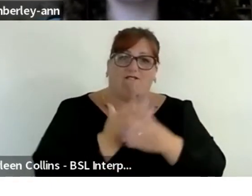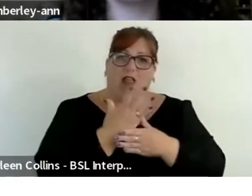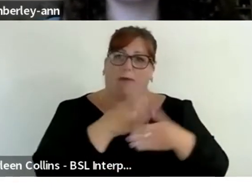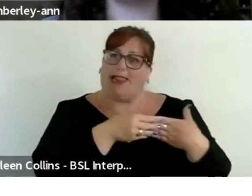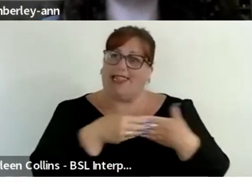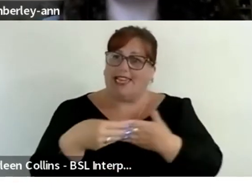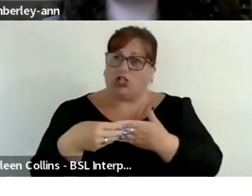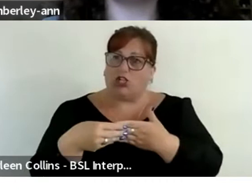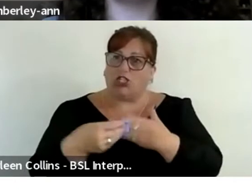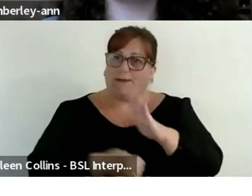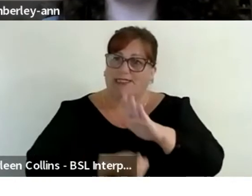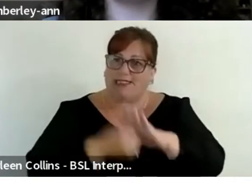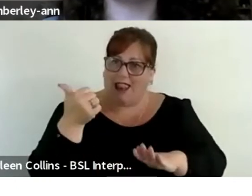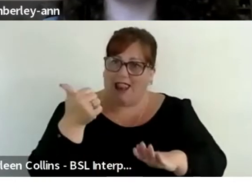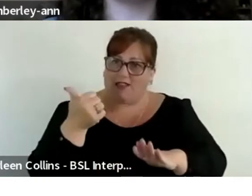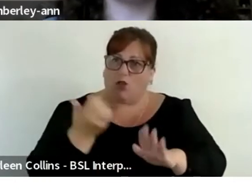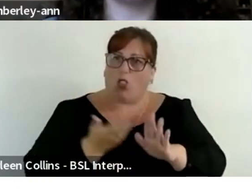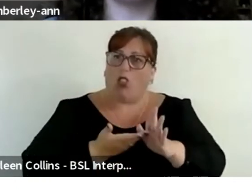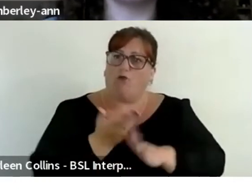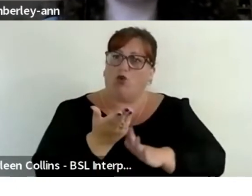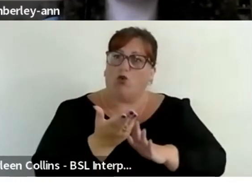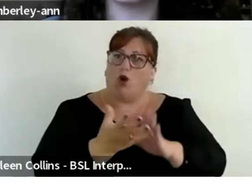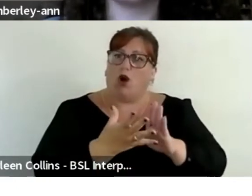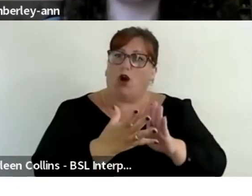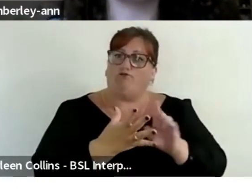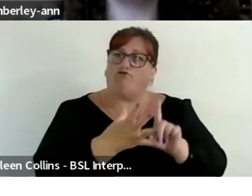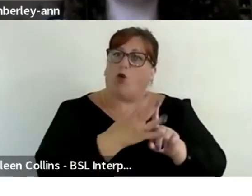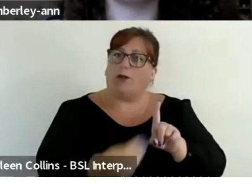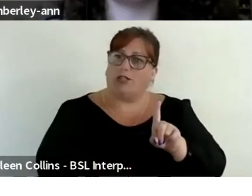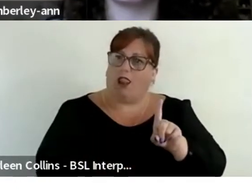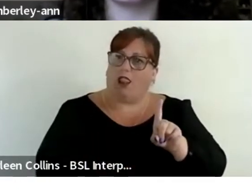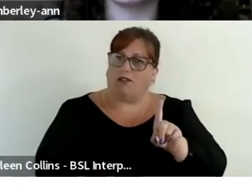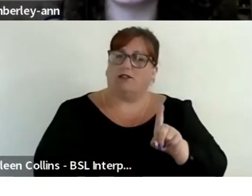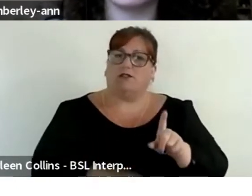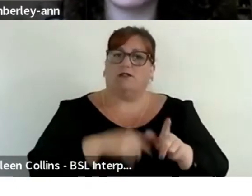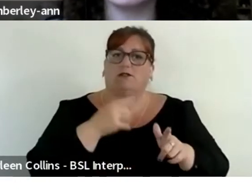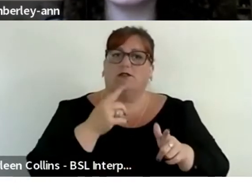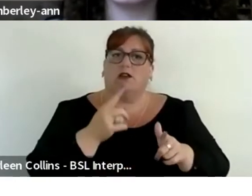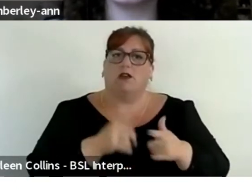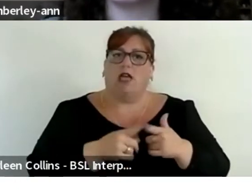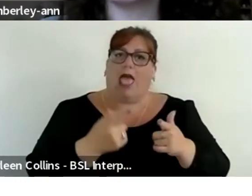Ensuring our senior leaders are accountable for delivering on our targets.